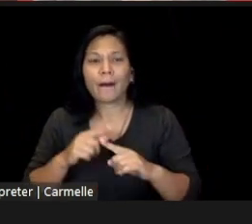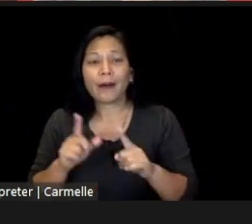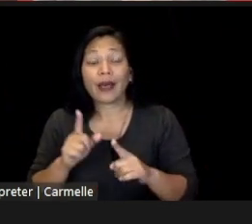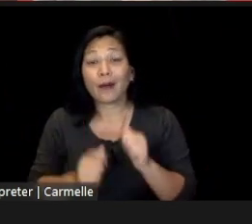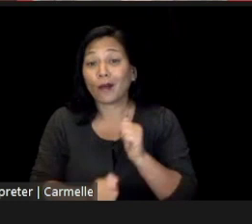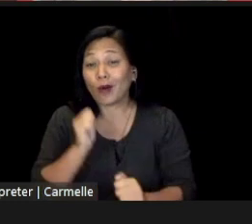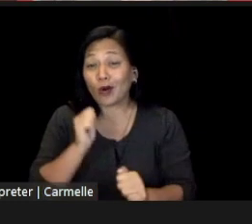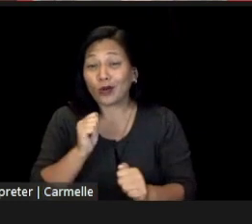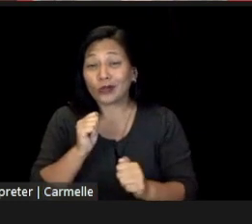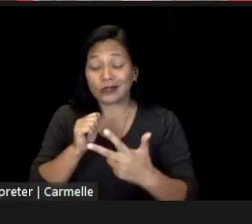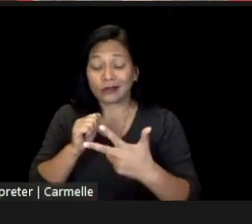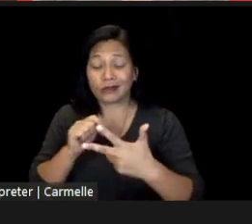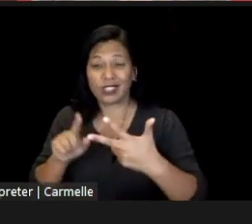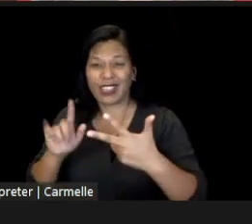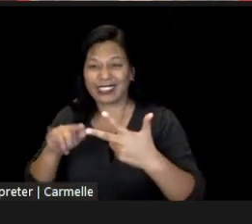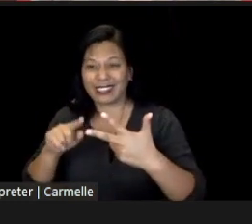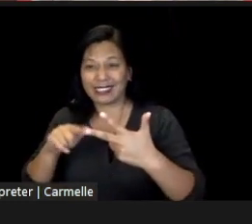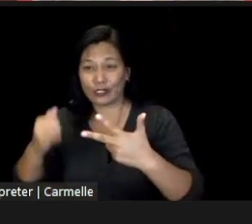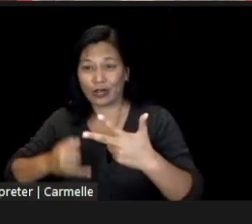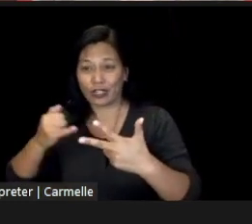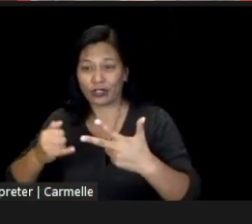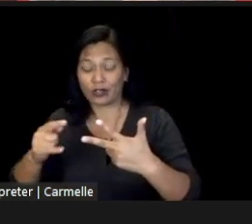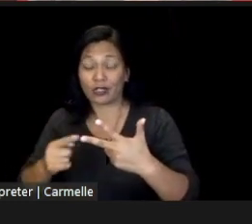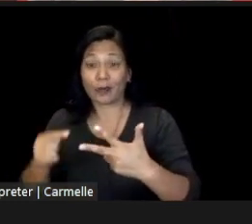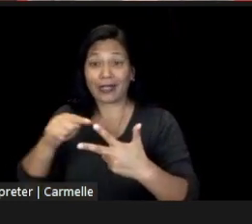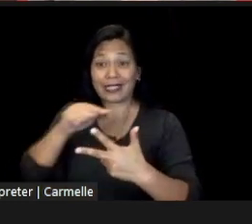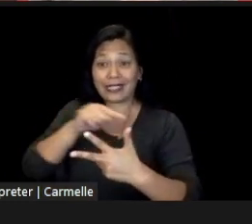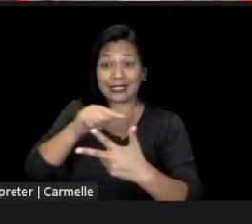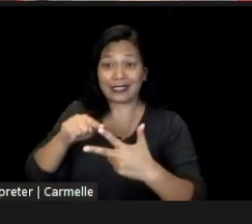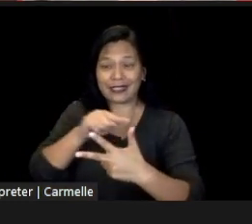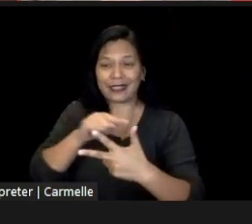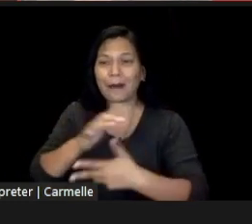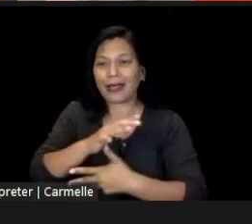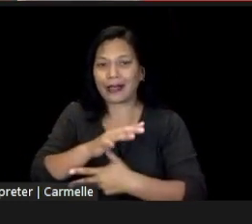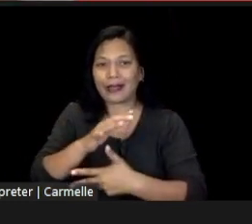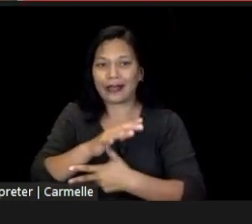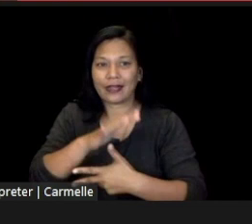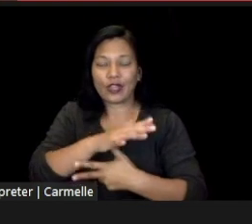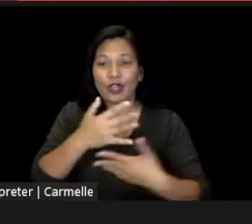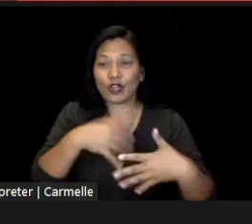The two primary, uh, streams in the CMF are the convergence stream and the experimental stream.